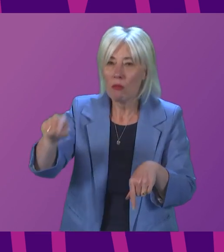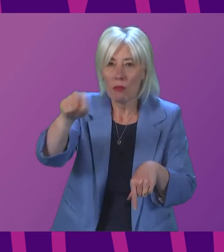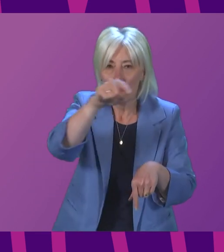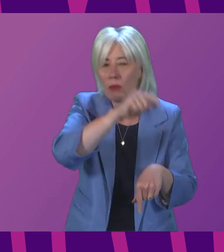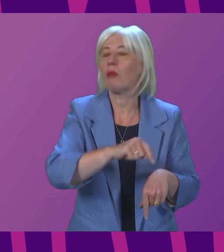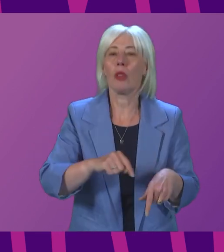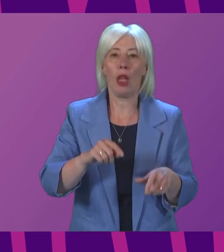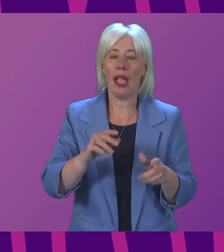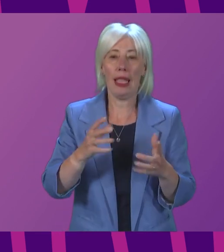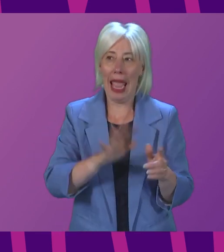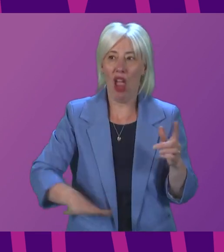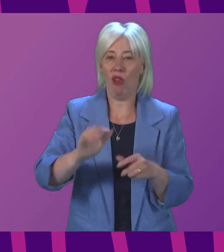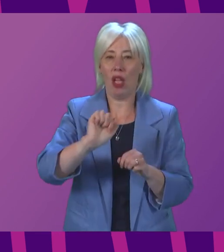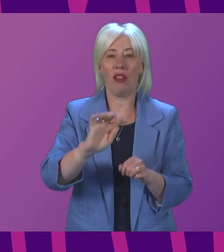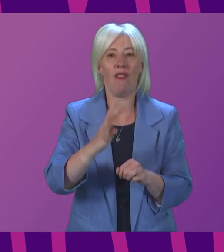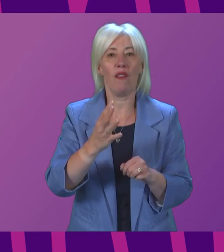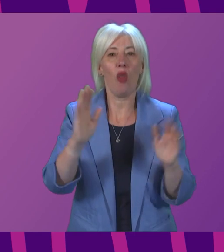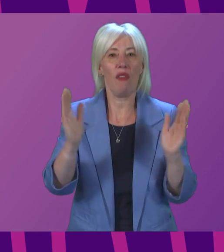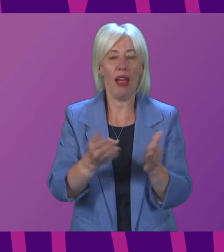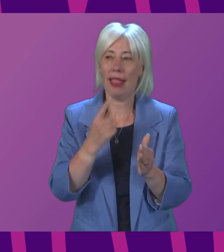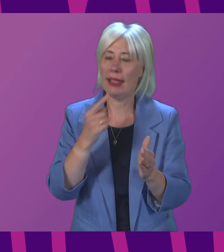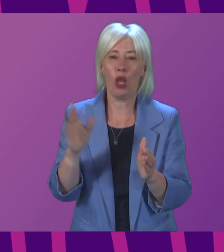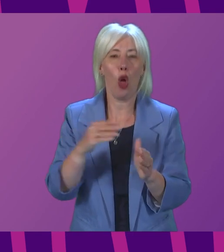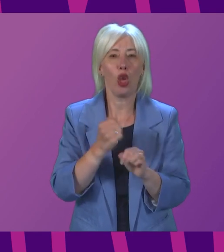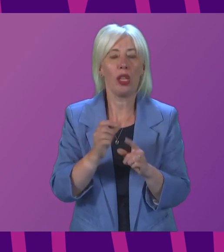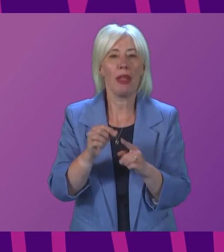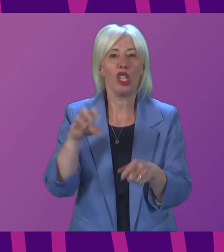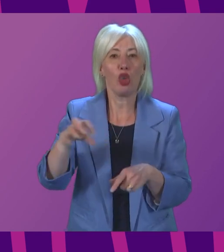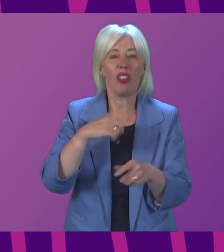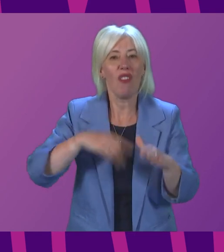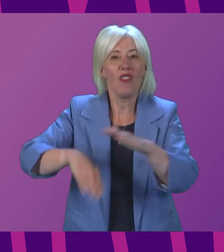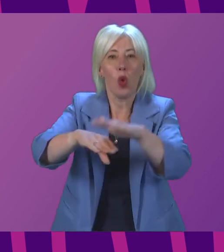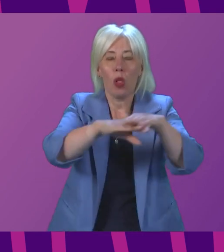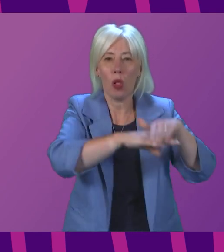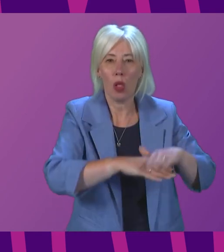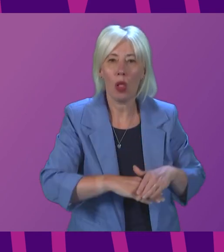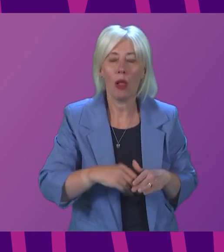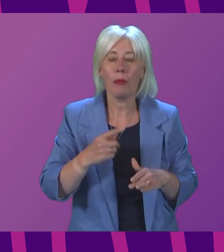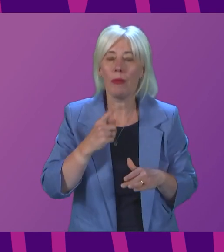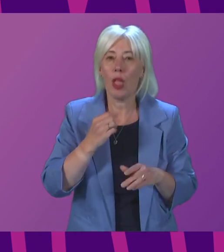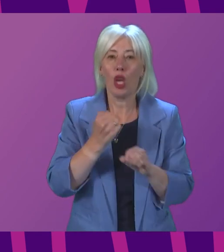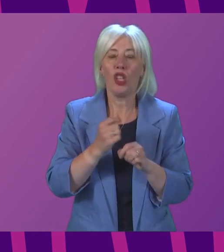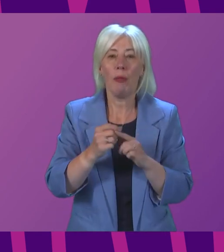Braes, Camelon and Stenhousemuir are full. That admission followed an investigation into GP registration when a constituent, after